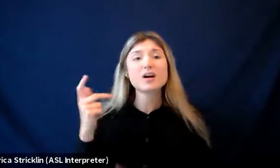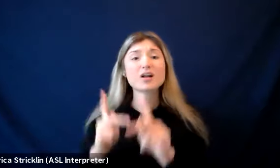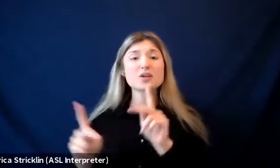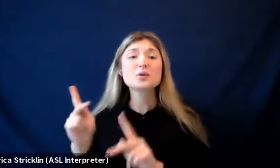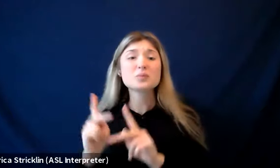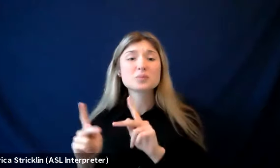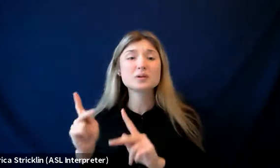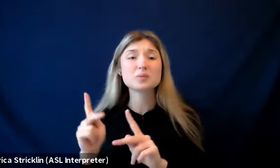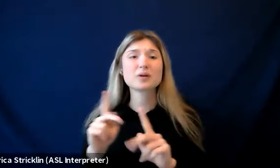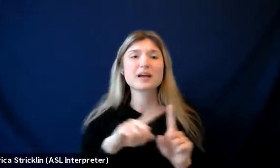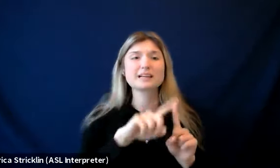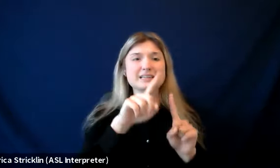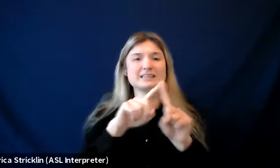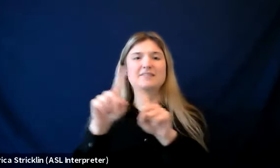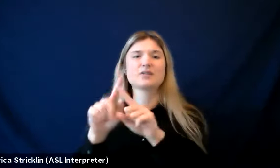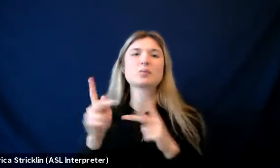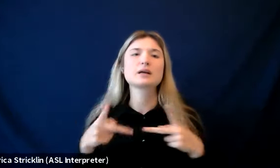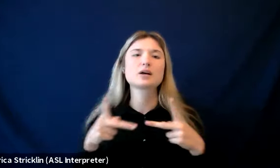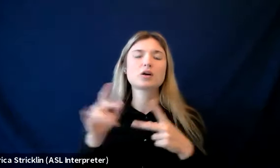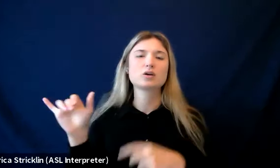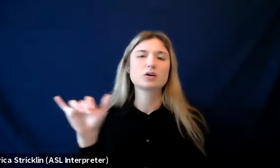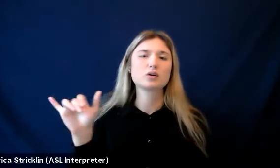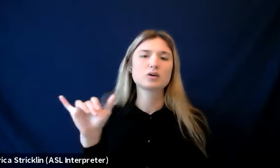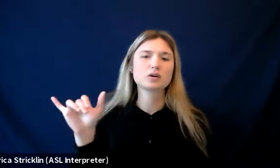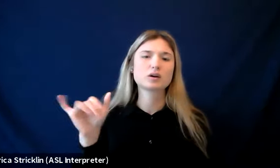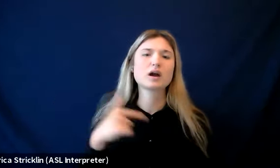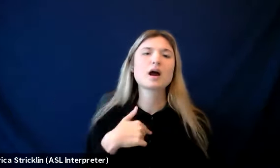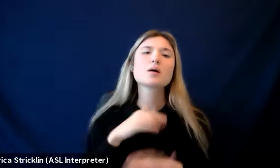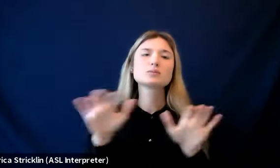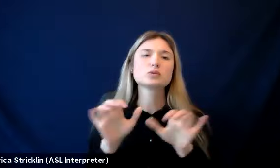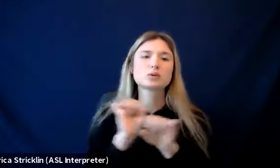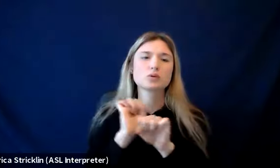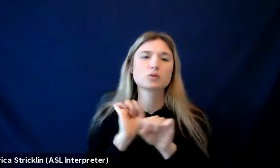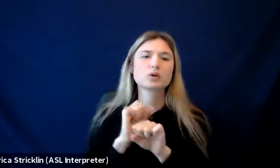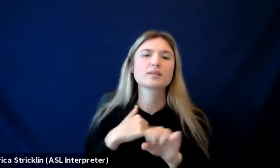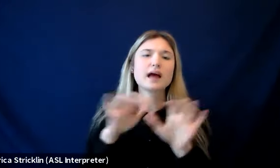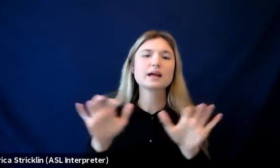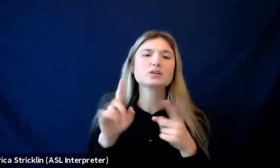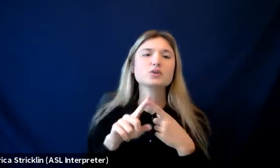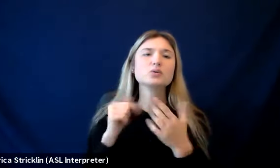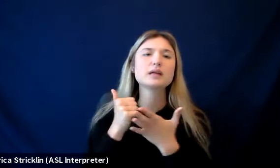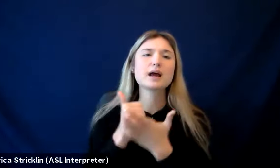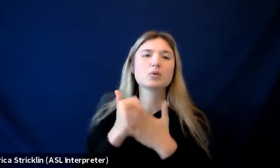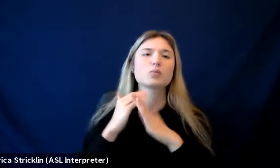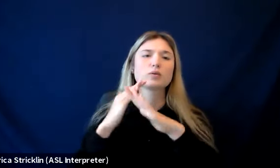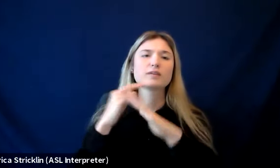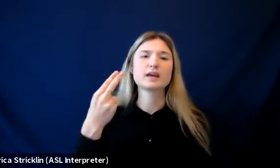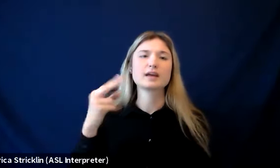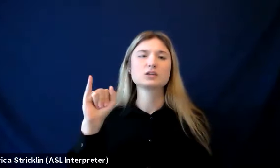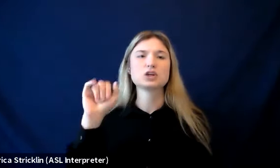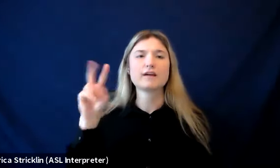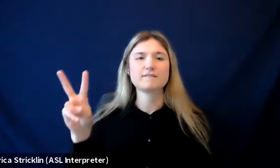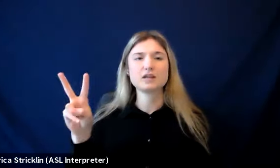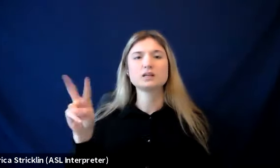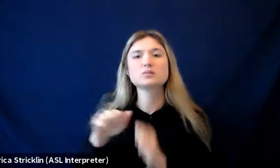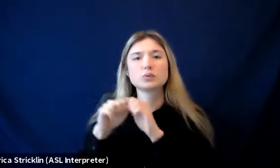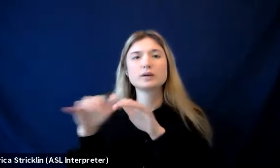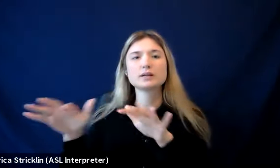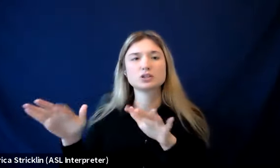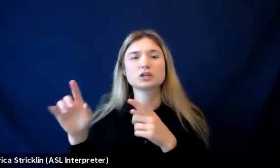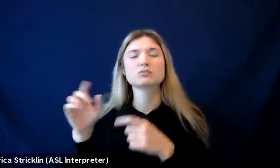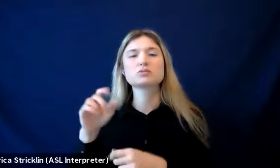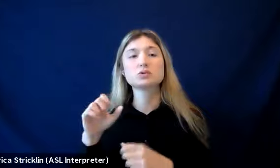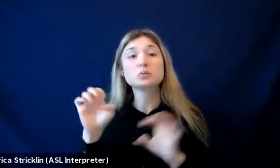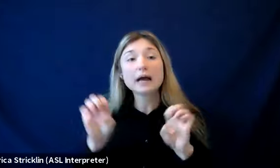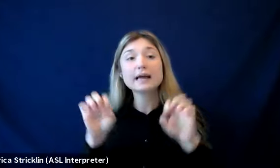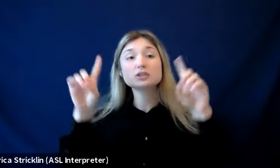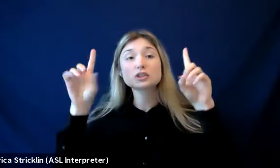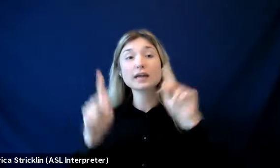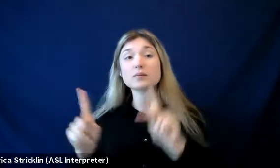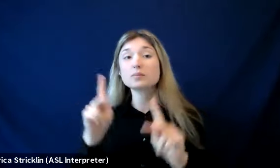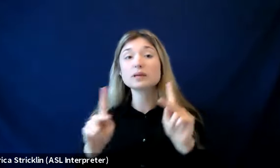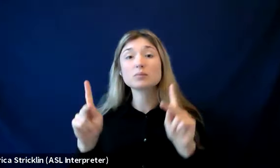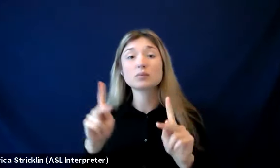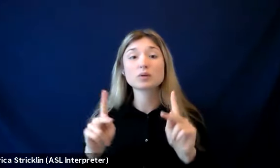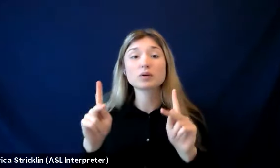different faces as well so that's the reason why you know I'm doing the work that I do to help prevent HIV transmission so that people, you know, can know and educate that it's not an illness that it used to be.